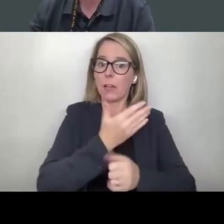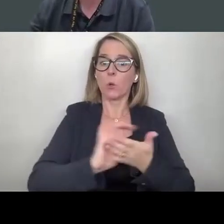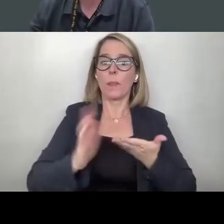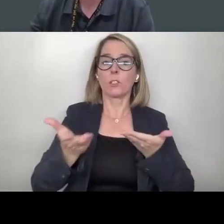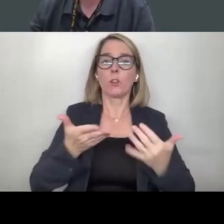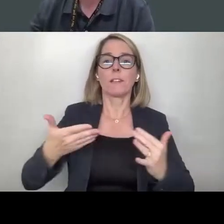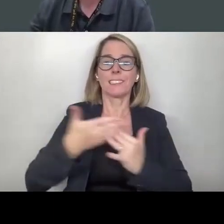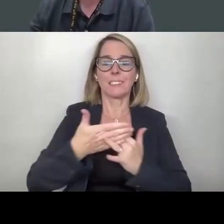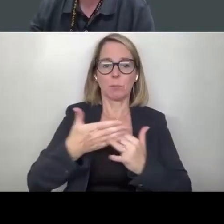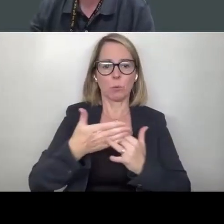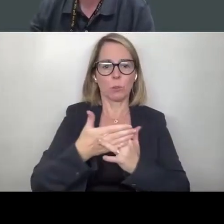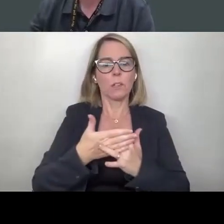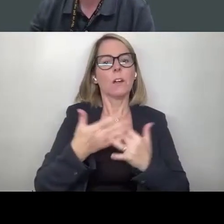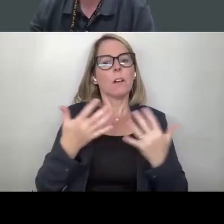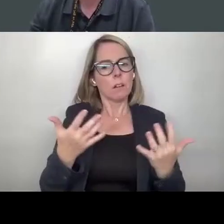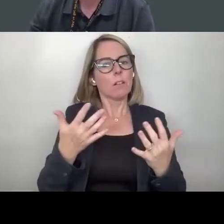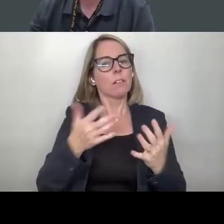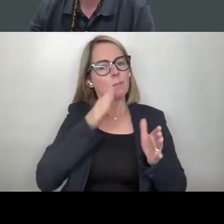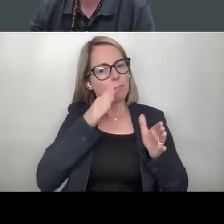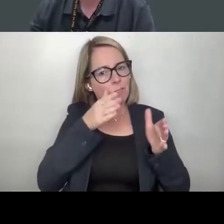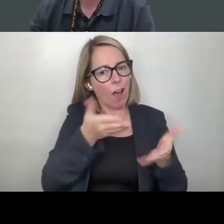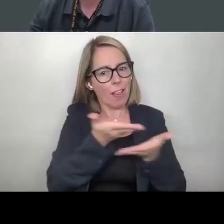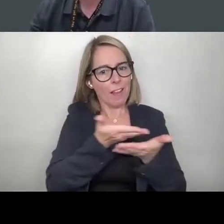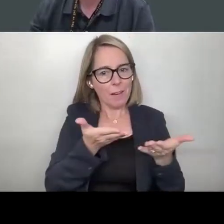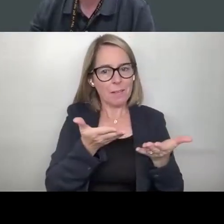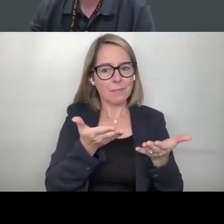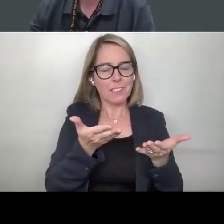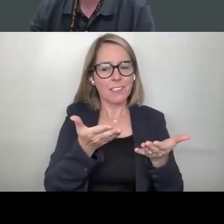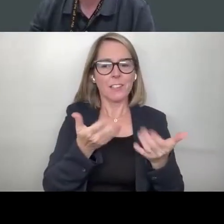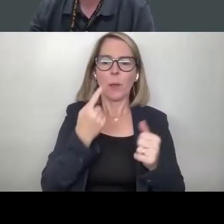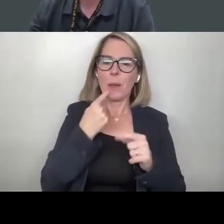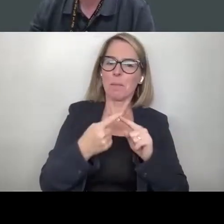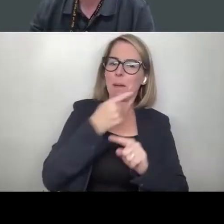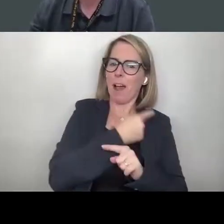current and future health professionals have this skill and knowledge, and that that's